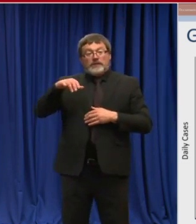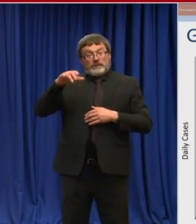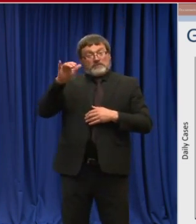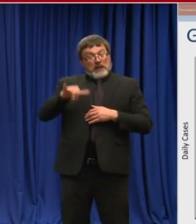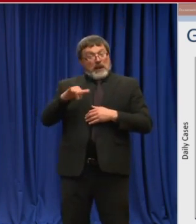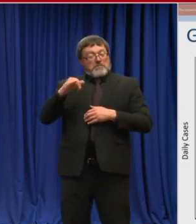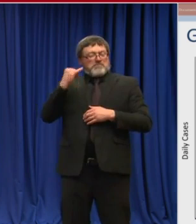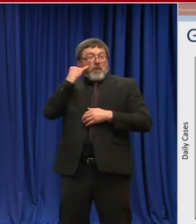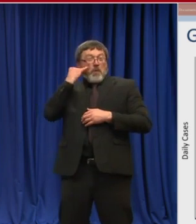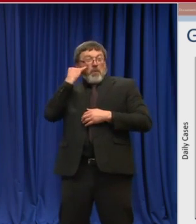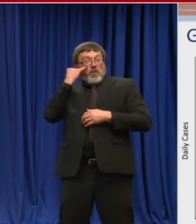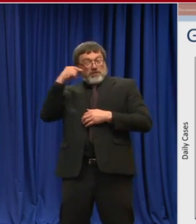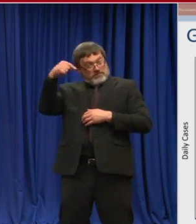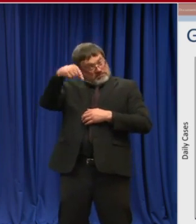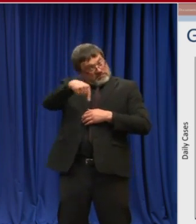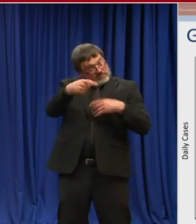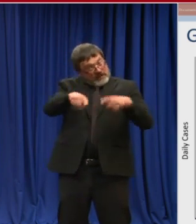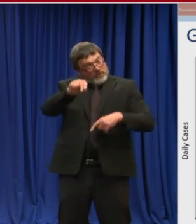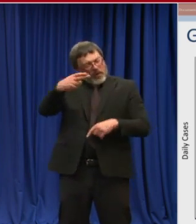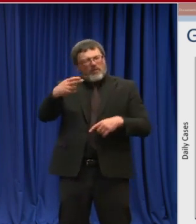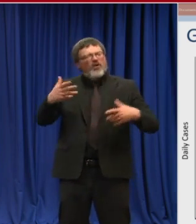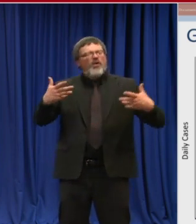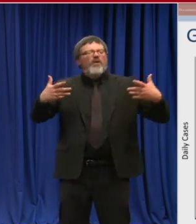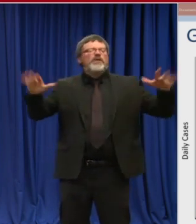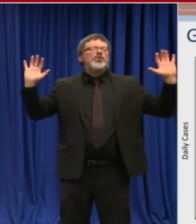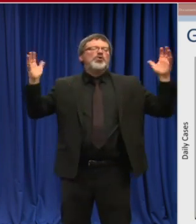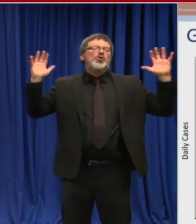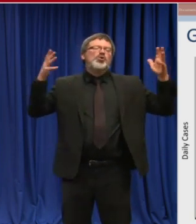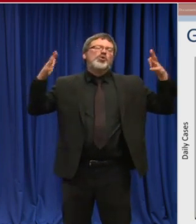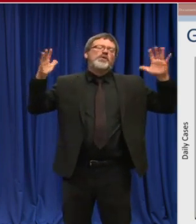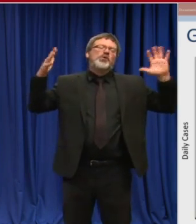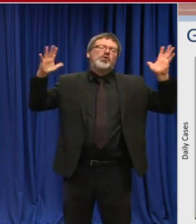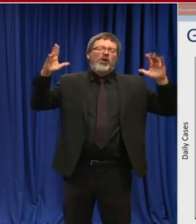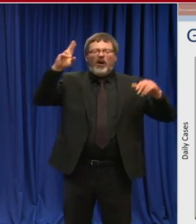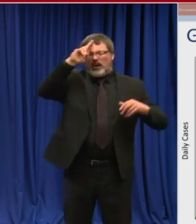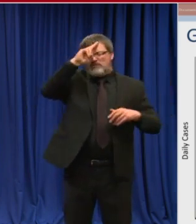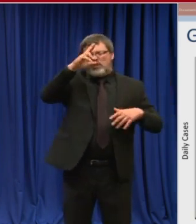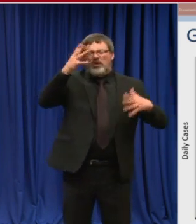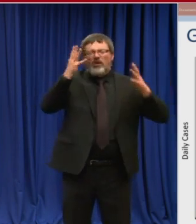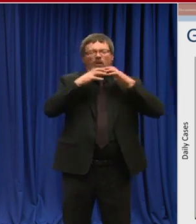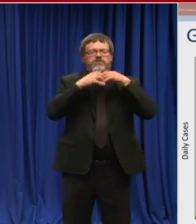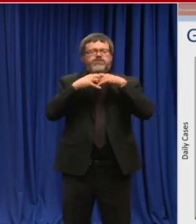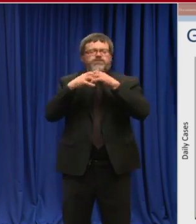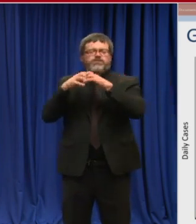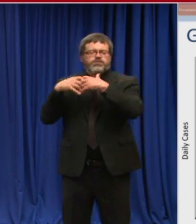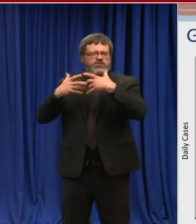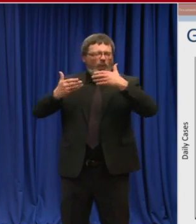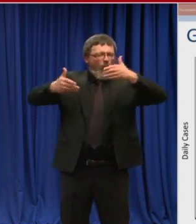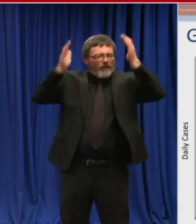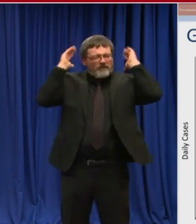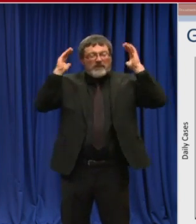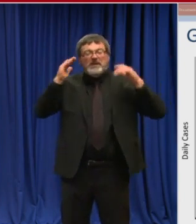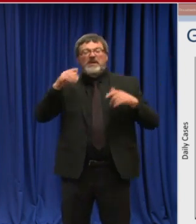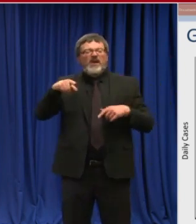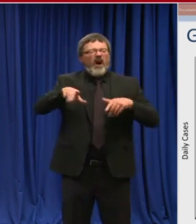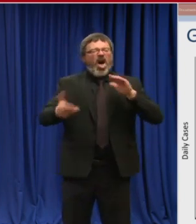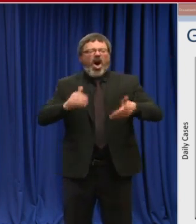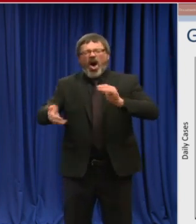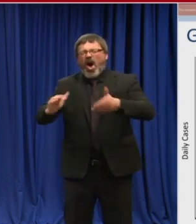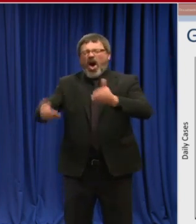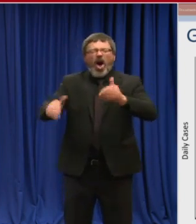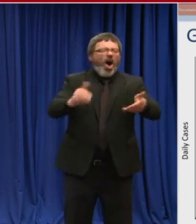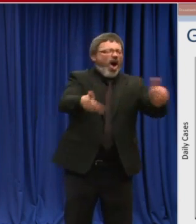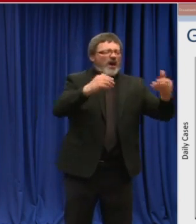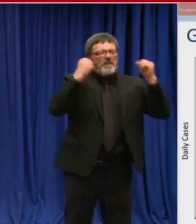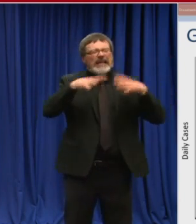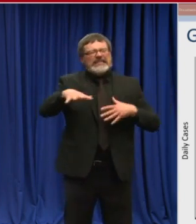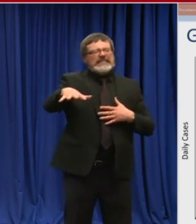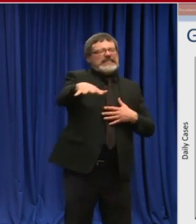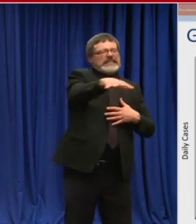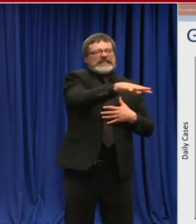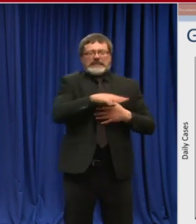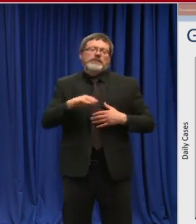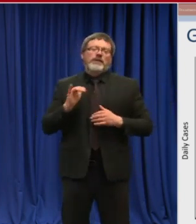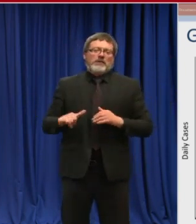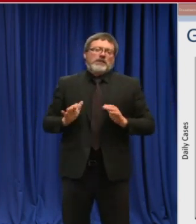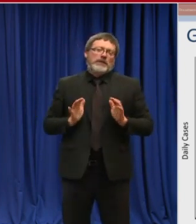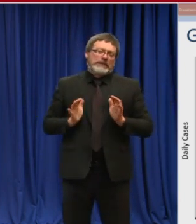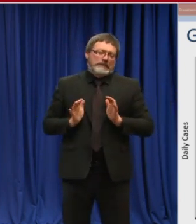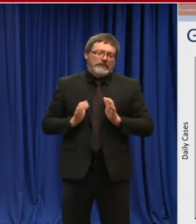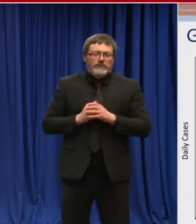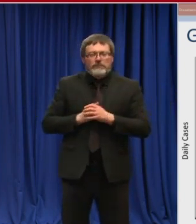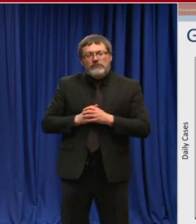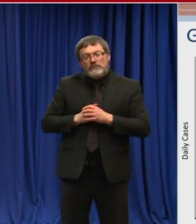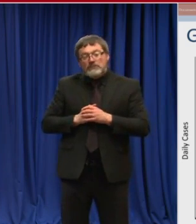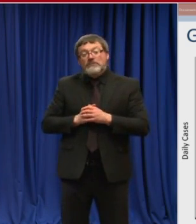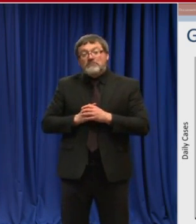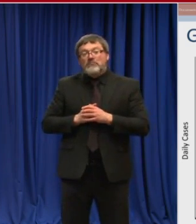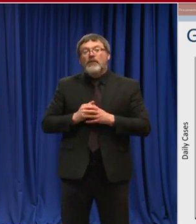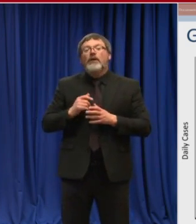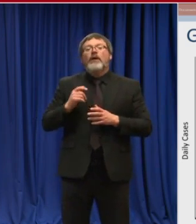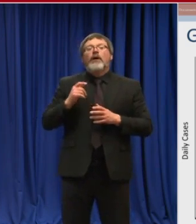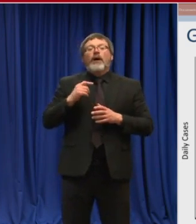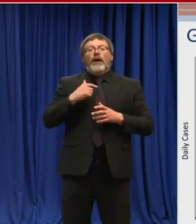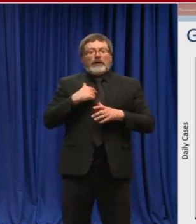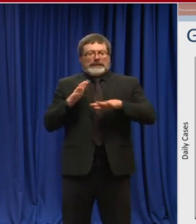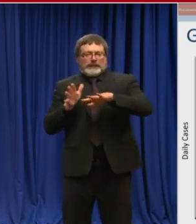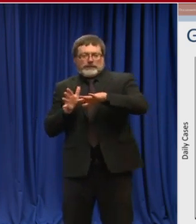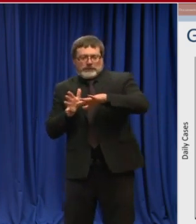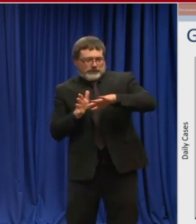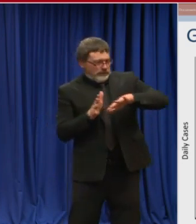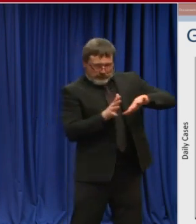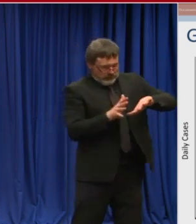LIKE THIS WOULD DRAMATICALLY OVERWHELM OUR HEALTH CARE SYSTEM WOULD LEAD TO A GREAT NUMBER OF CASES AND POTENTIALLY EVEN DEATHS AND SO THE GOAL OF MITIGATION ARE COMBINED.